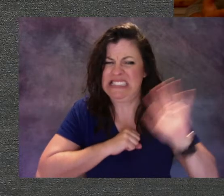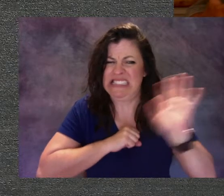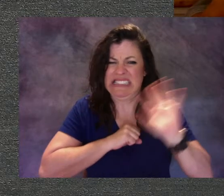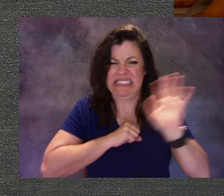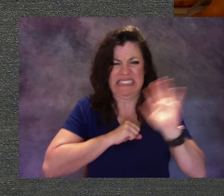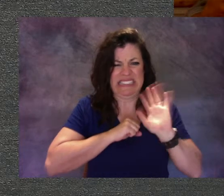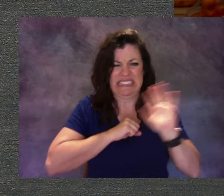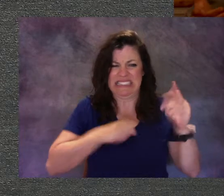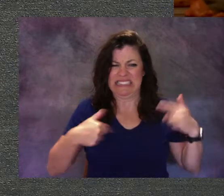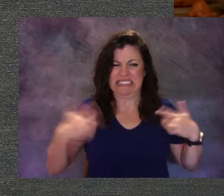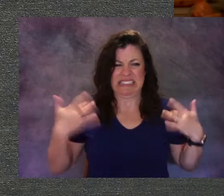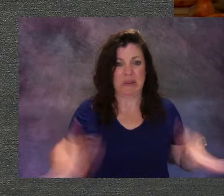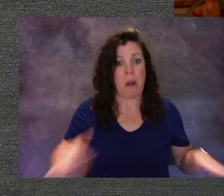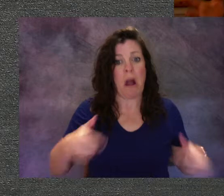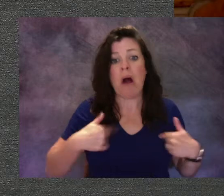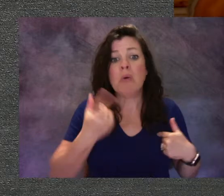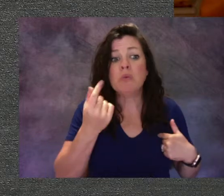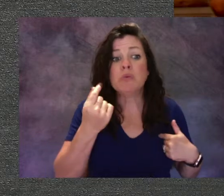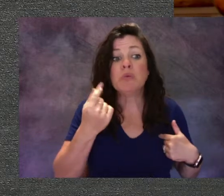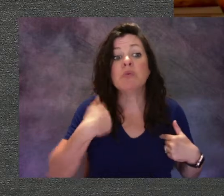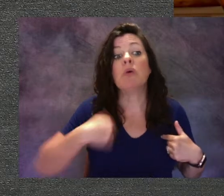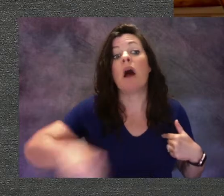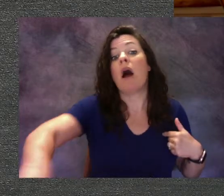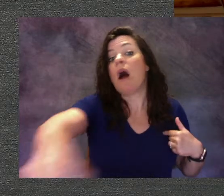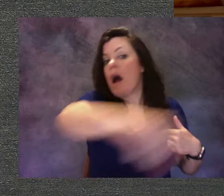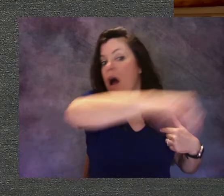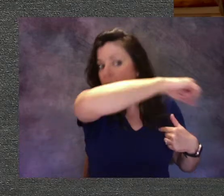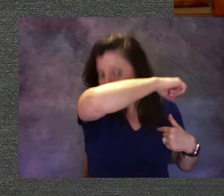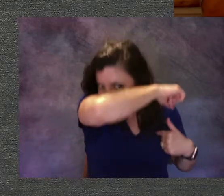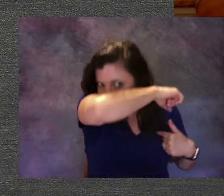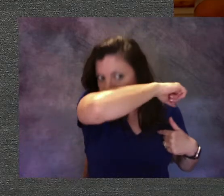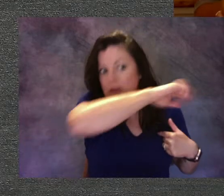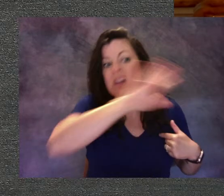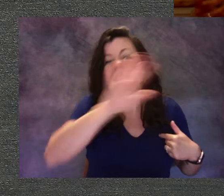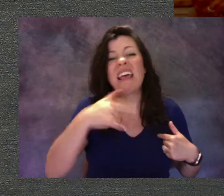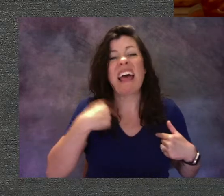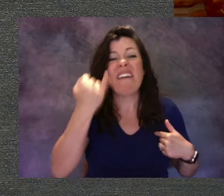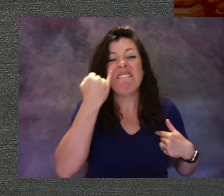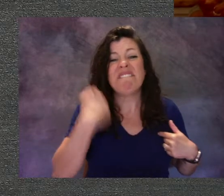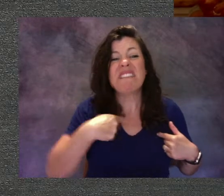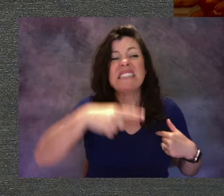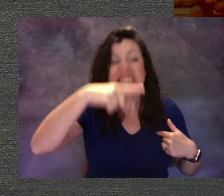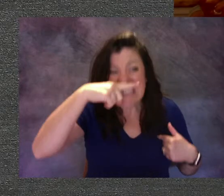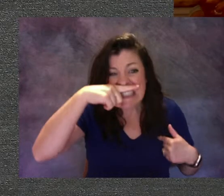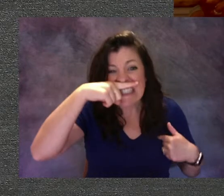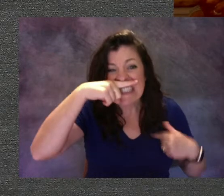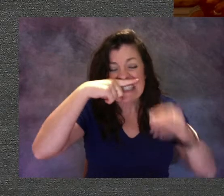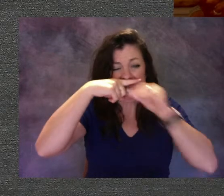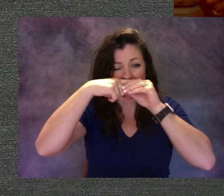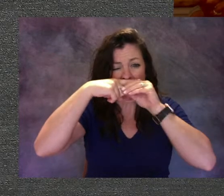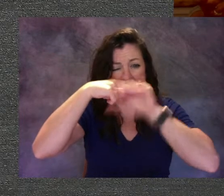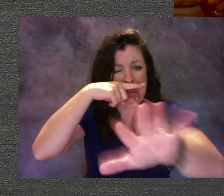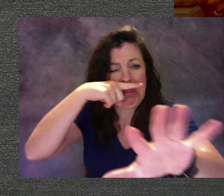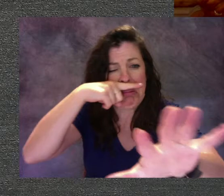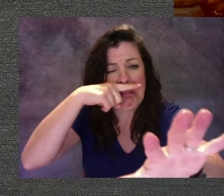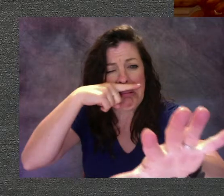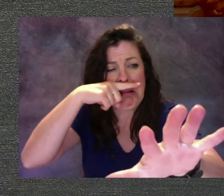Because if you don't cover your mouth, then germs are gonna come flying out of your mouth. Can you see the germs coming out of your mouth?